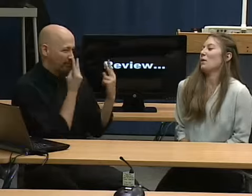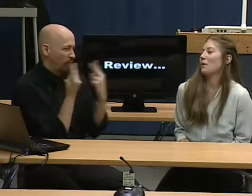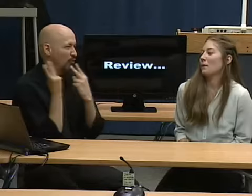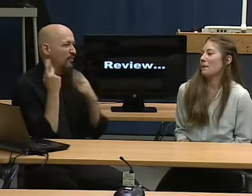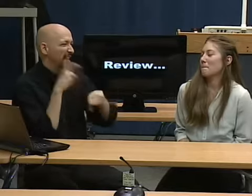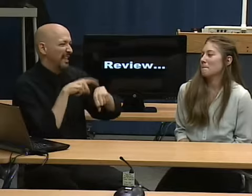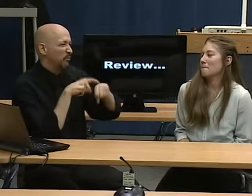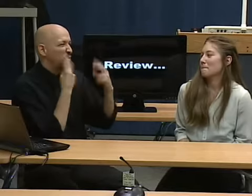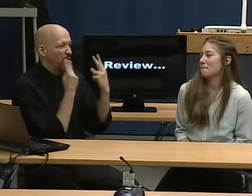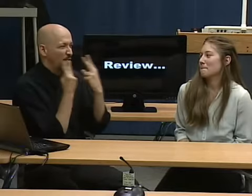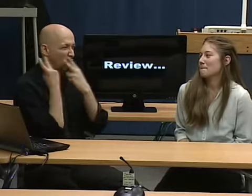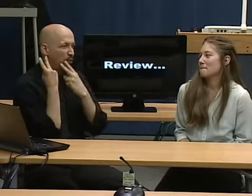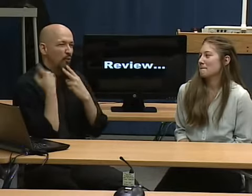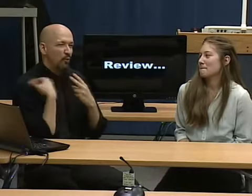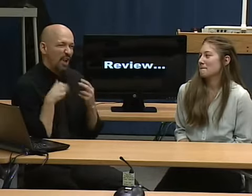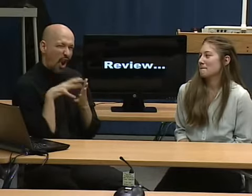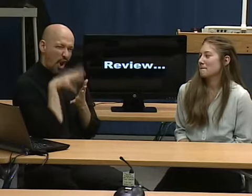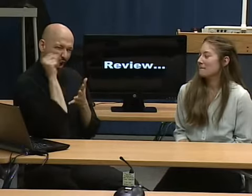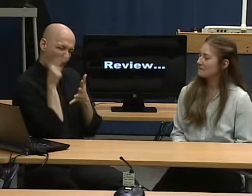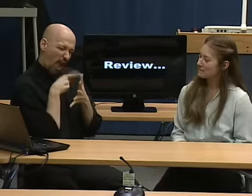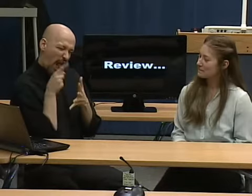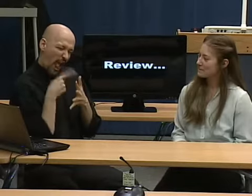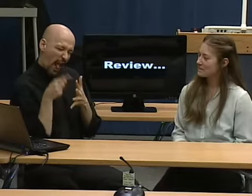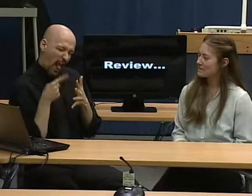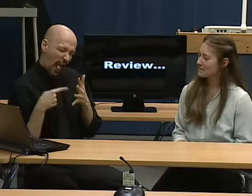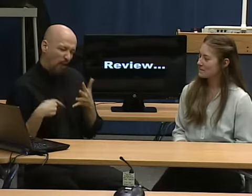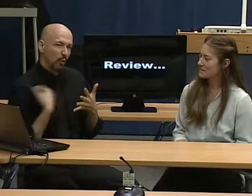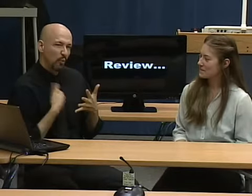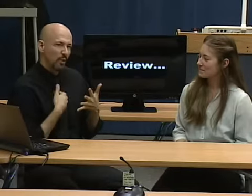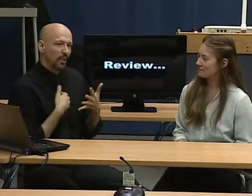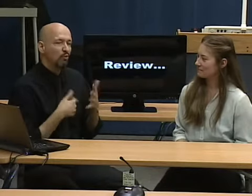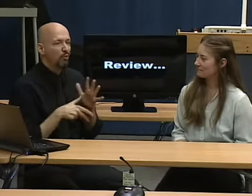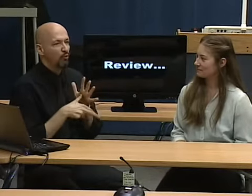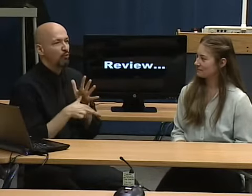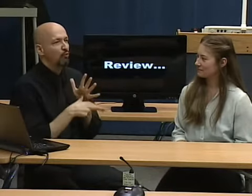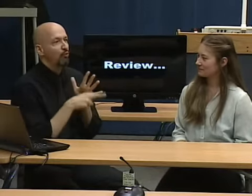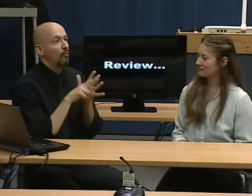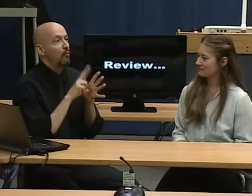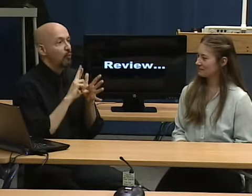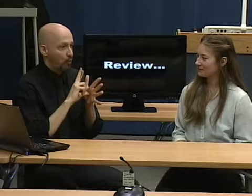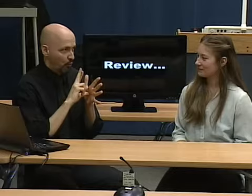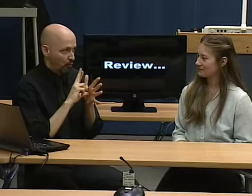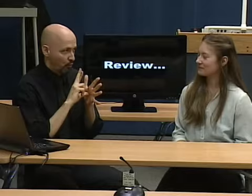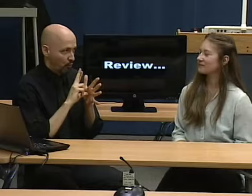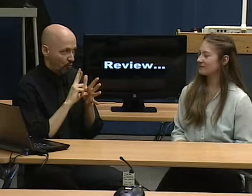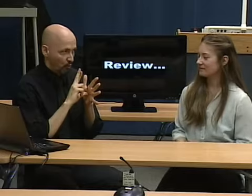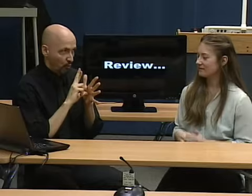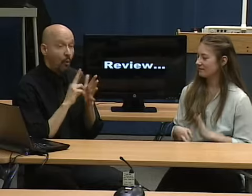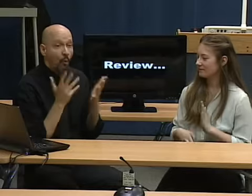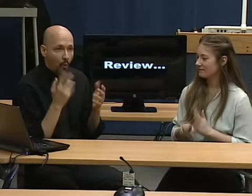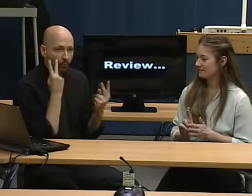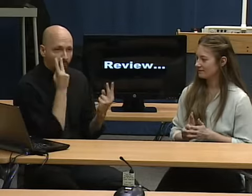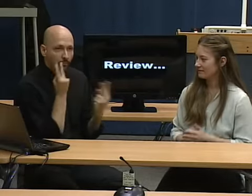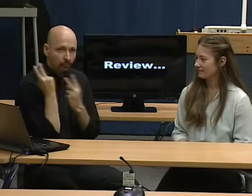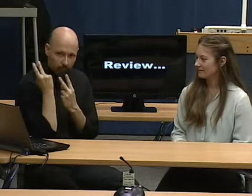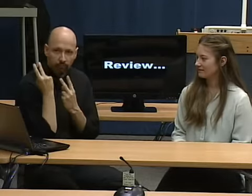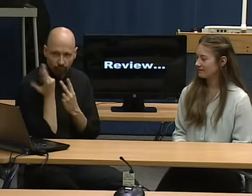Review time. We'll review all the points we've covered. Review. Or signed like this: "Review."